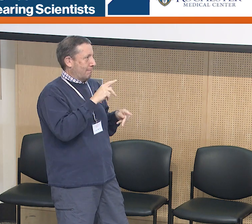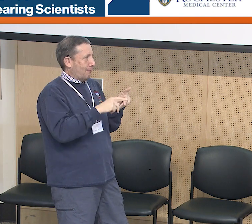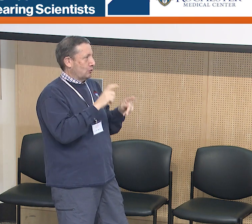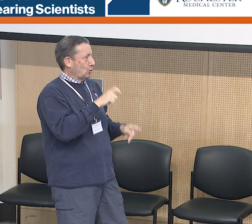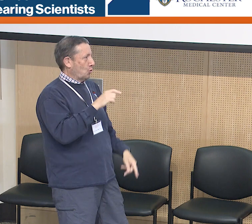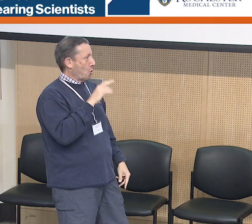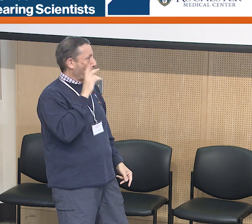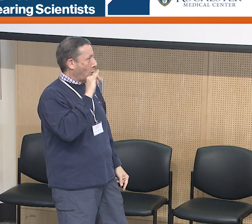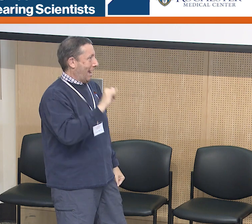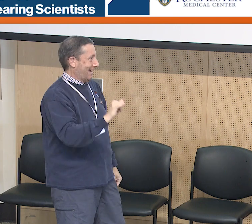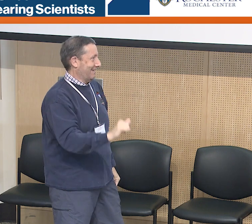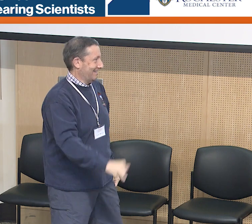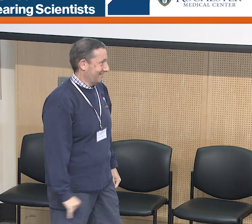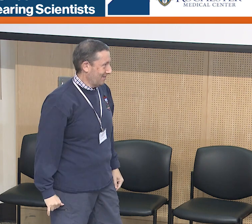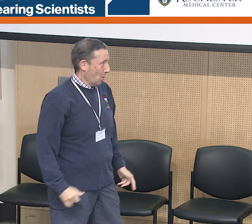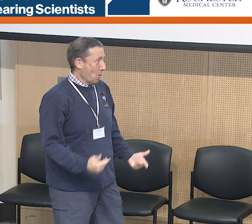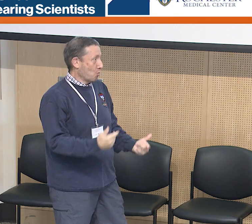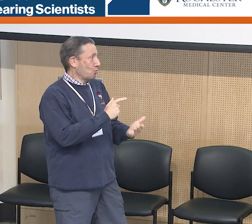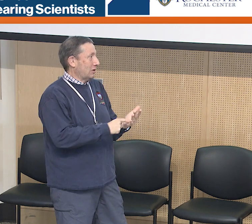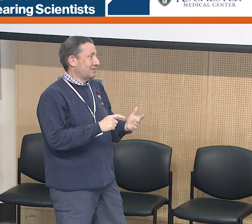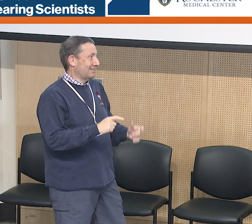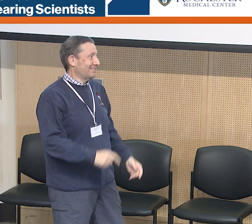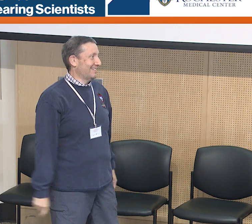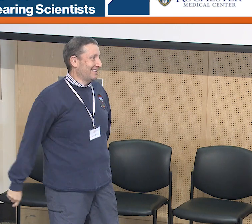And people should be able to learn that and know about that.